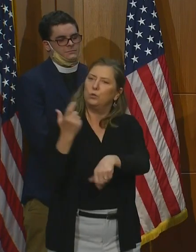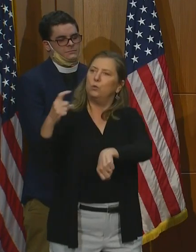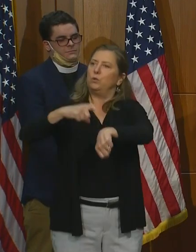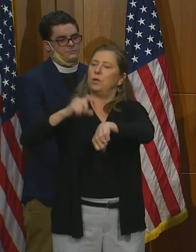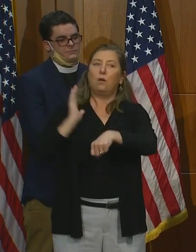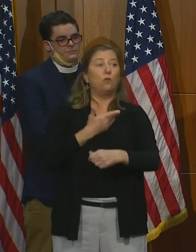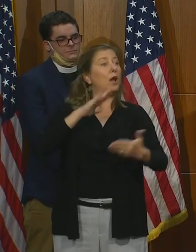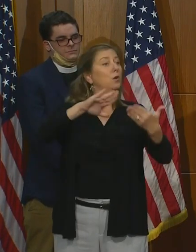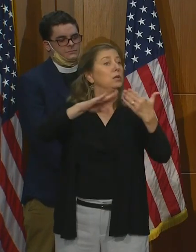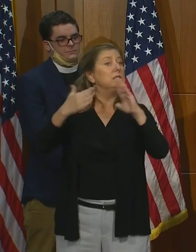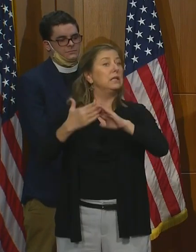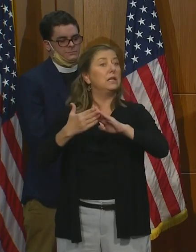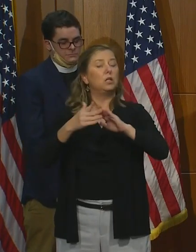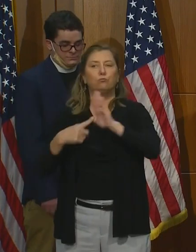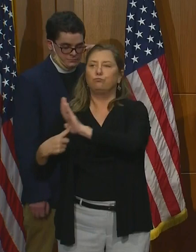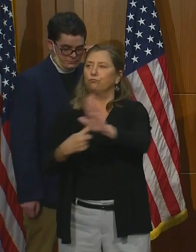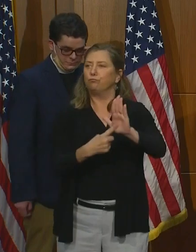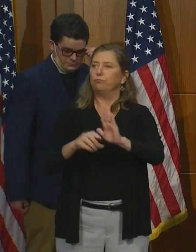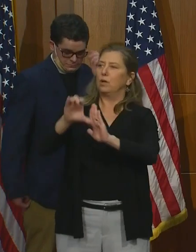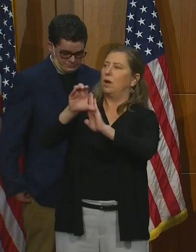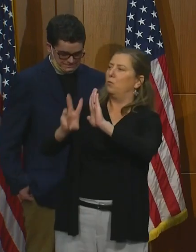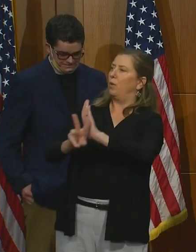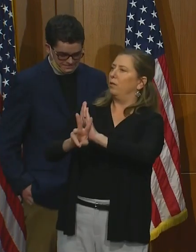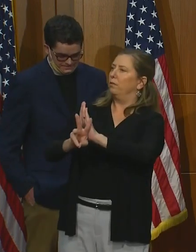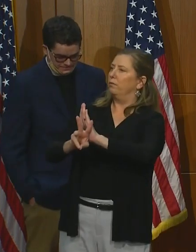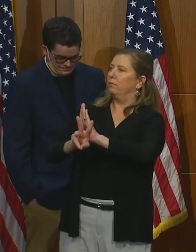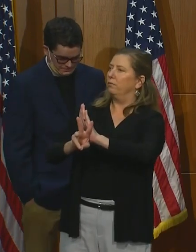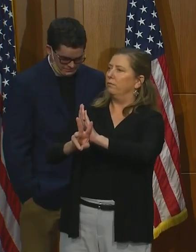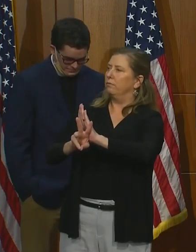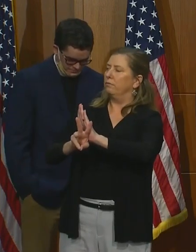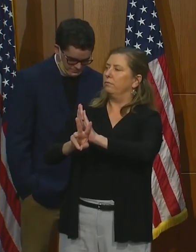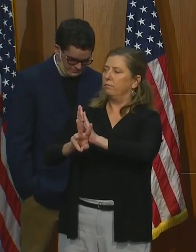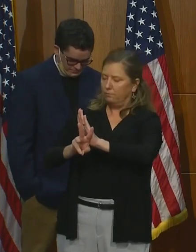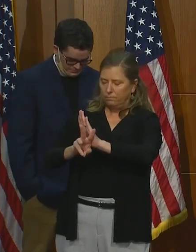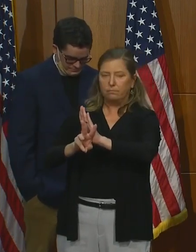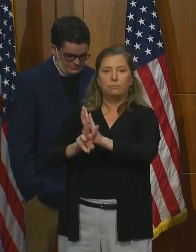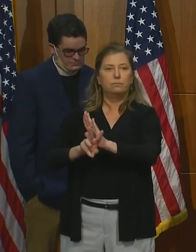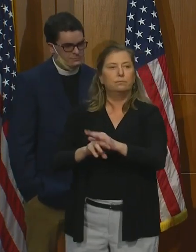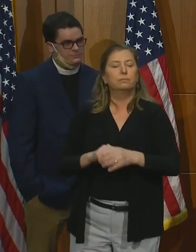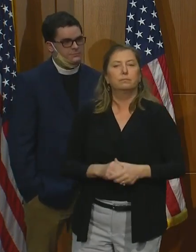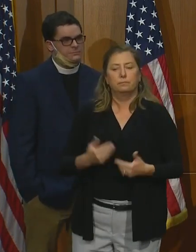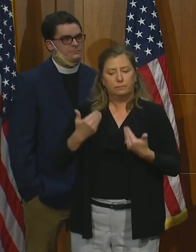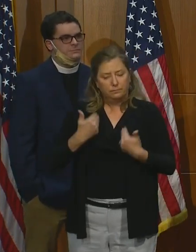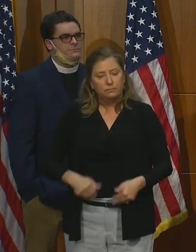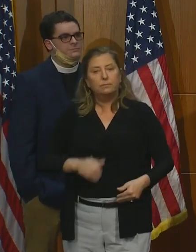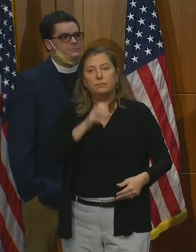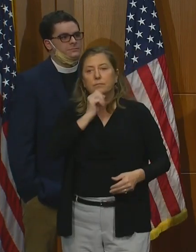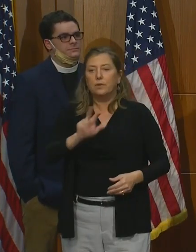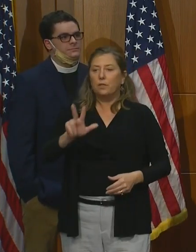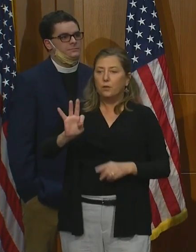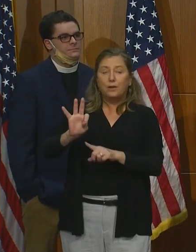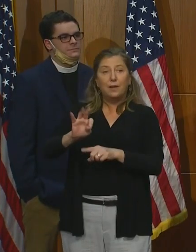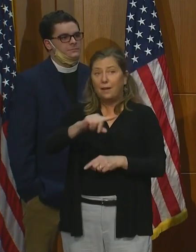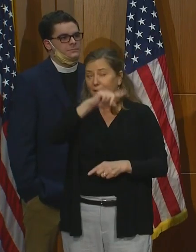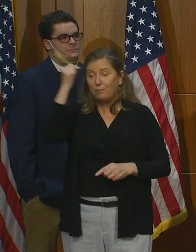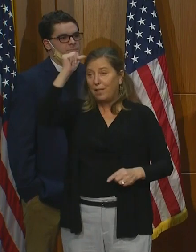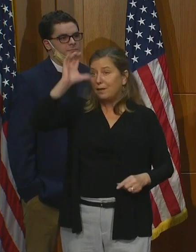SIGNAL A NEW DAY FOR OUR CITY.